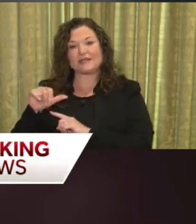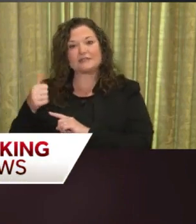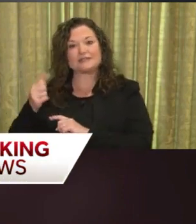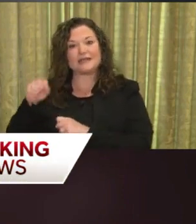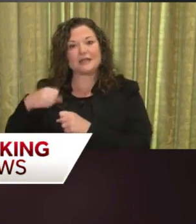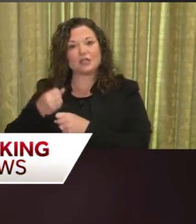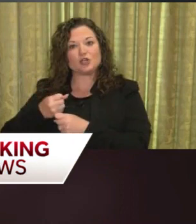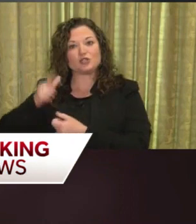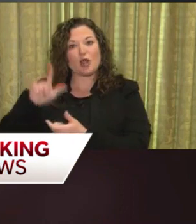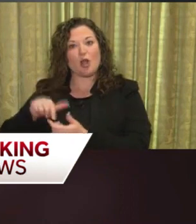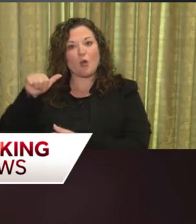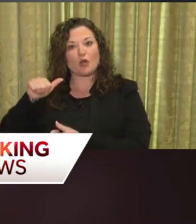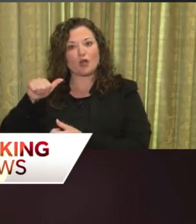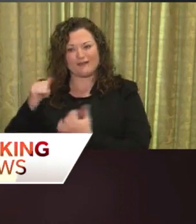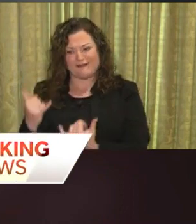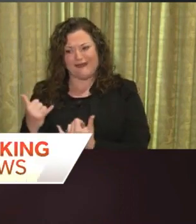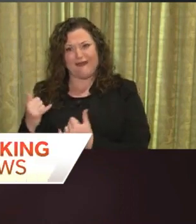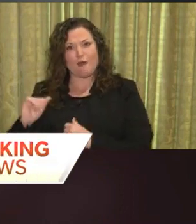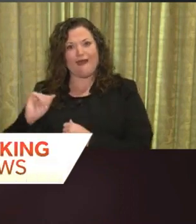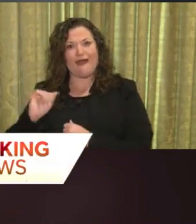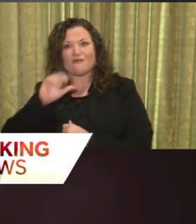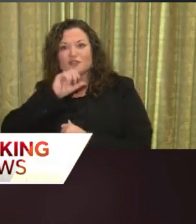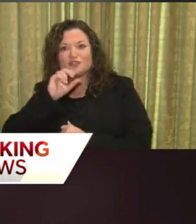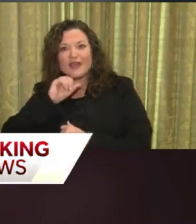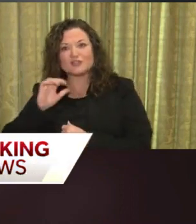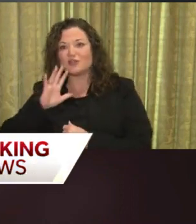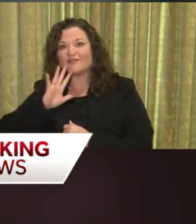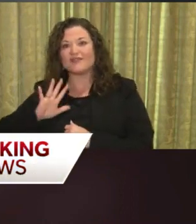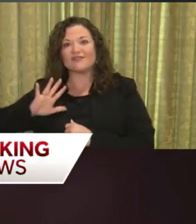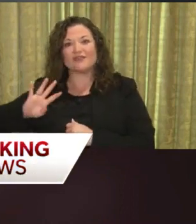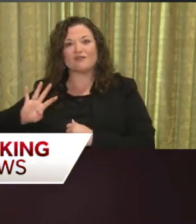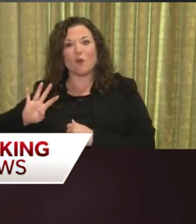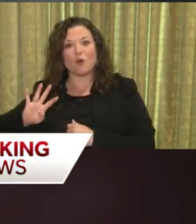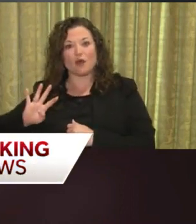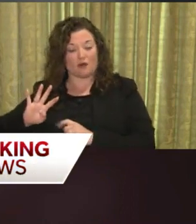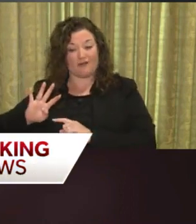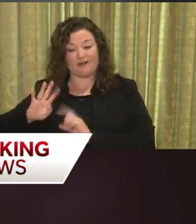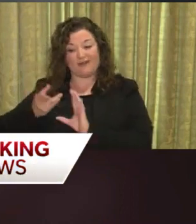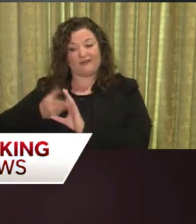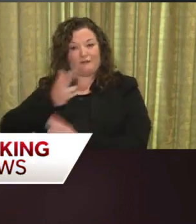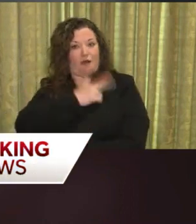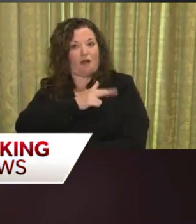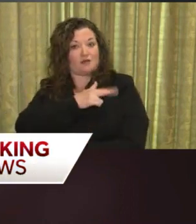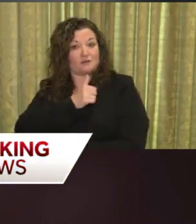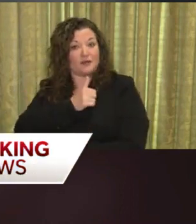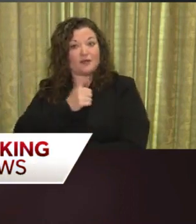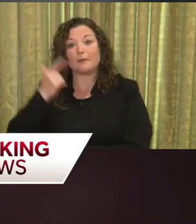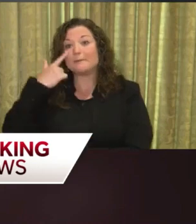DECREASED WHERE THE AVERAGE AGE IS 10 YEARS LOWER ORVE HERE ON MAY 21ST.